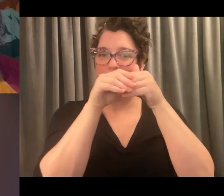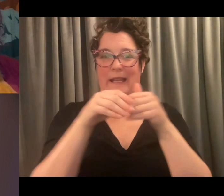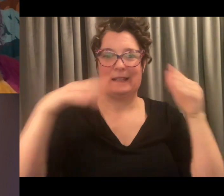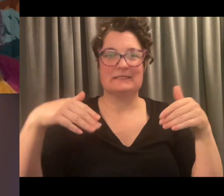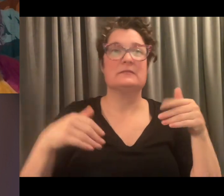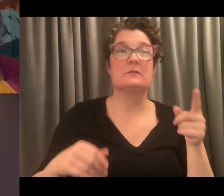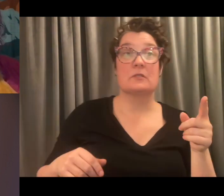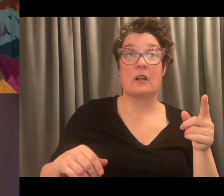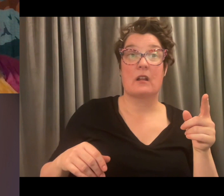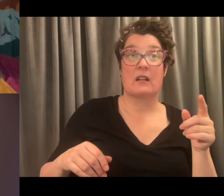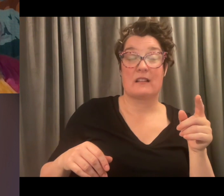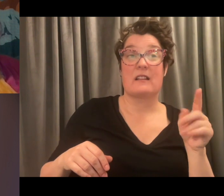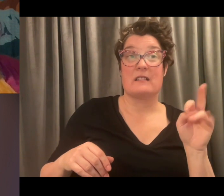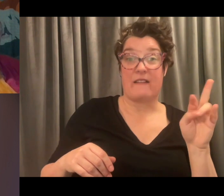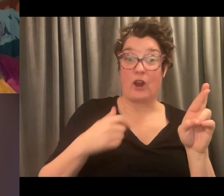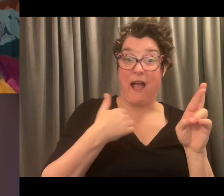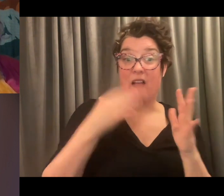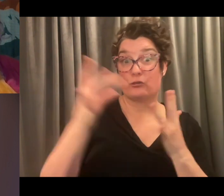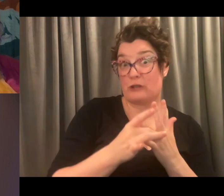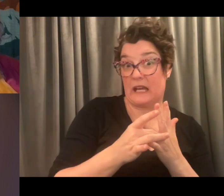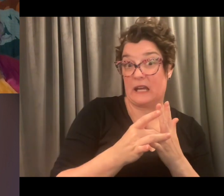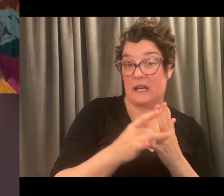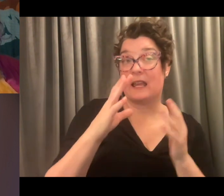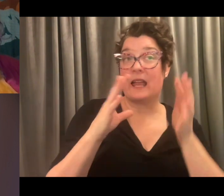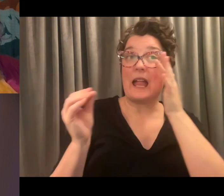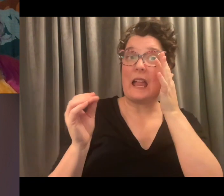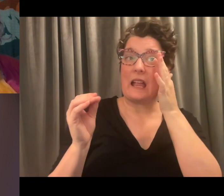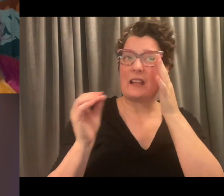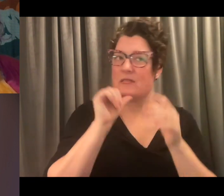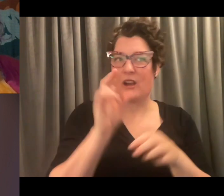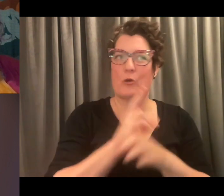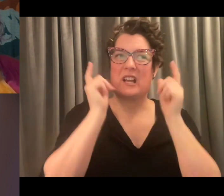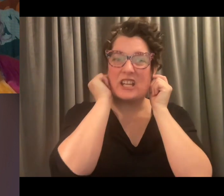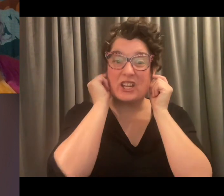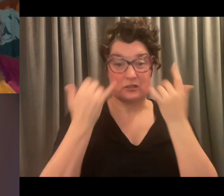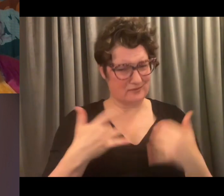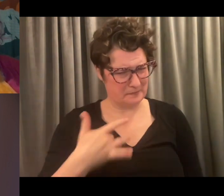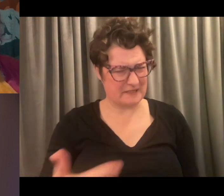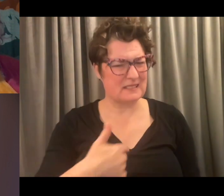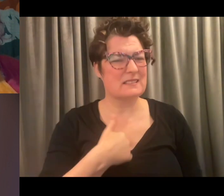Never: um, I'm not wearing earrings at the moment. Usually I am, but I'm not. Nomy: Me too. Yeah. Rebekah: I have earrings.